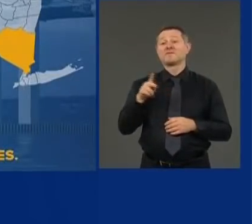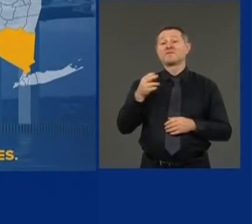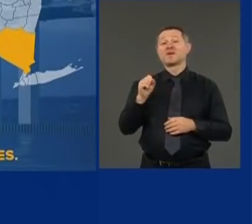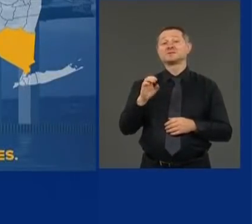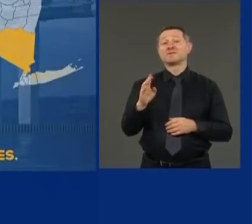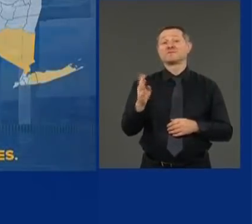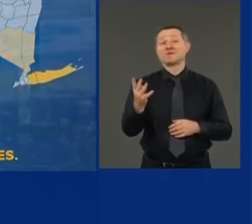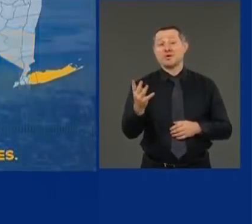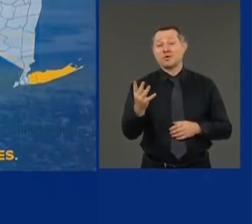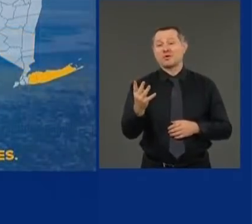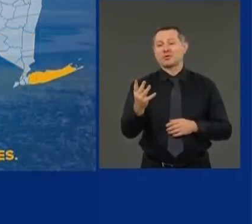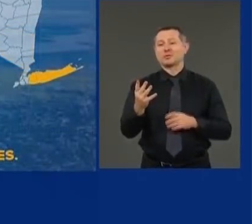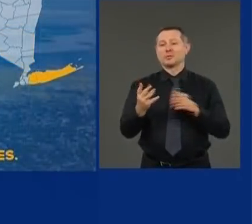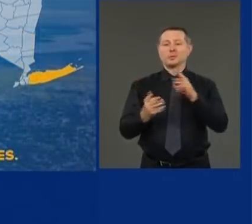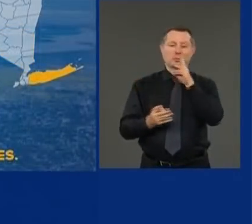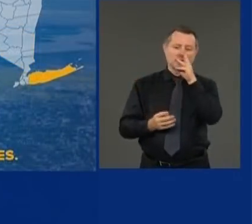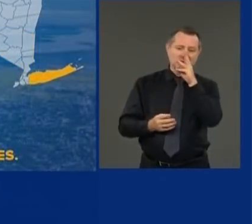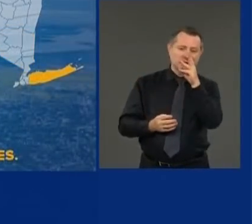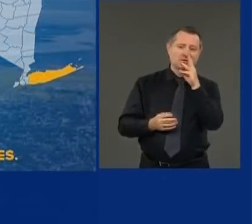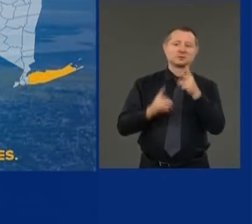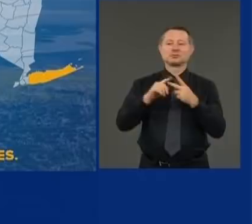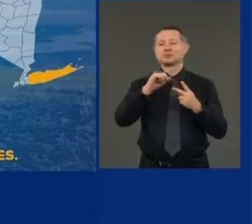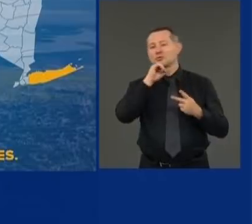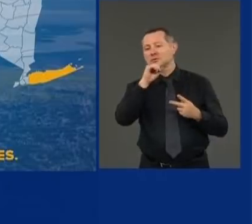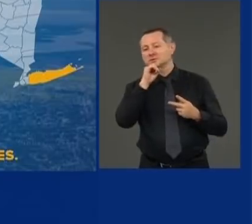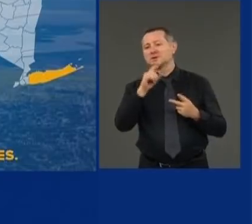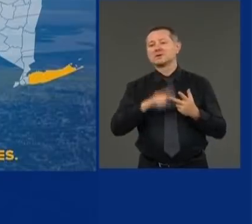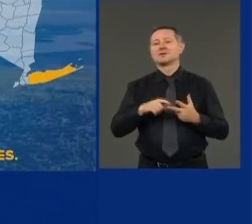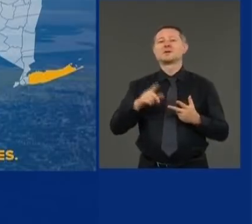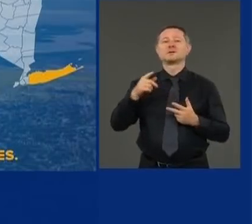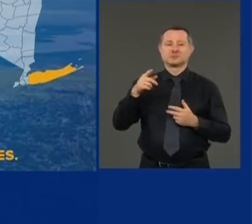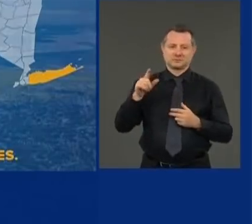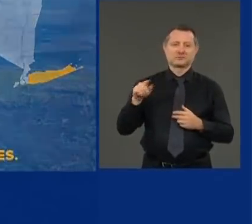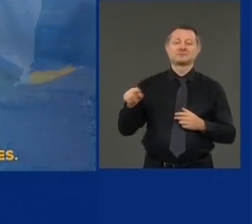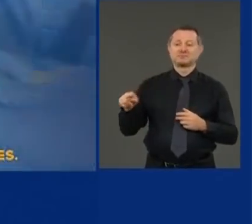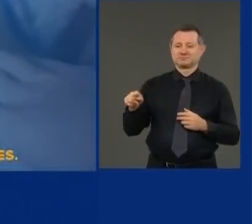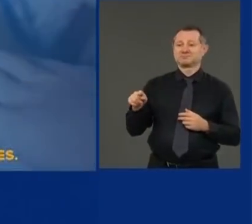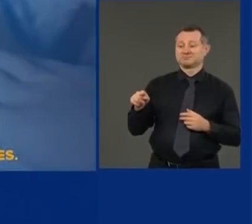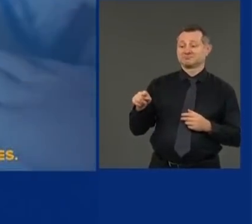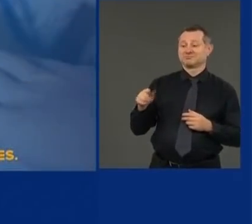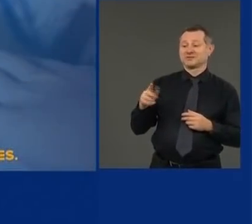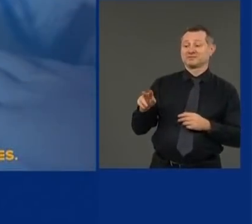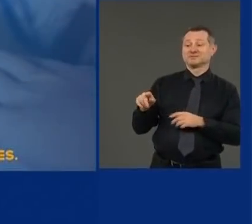CLOSE THE WAITING ROOMS, EMPLOYEES PROVIDING SERVICES MUST BE TESTED EVERY 90 DAYS.